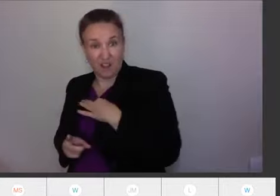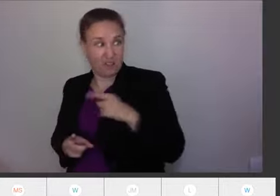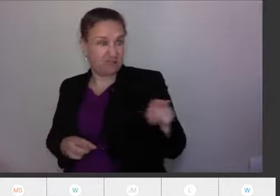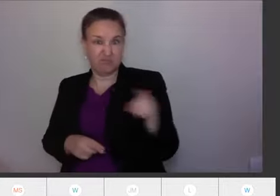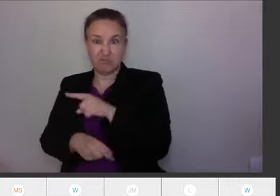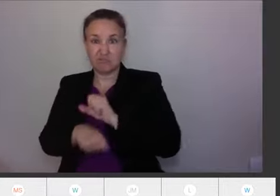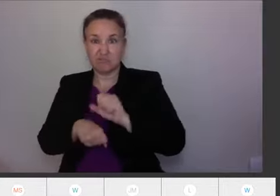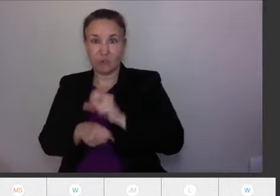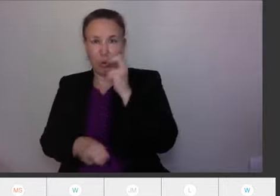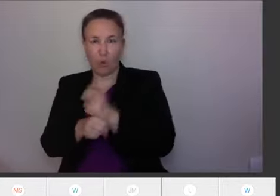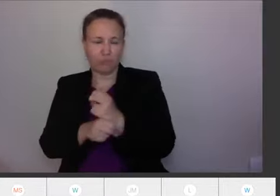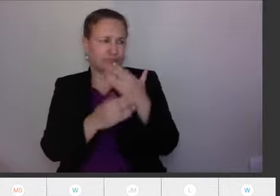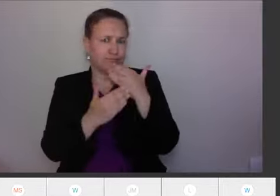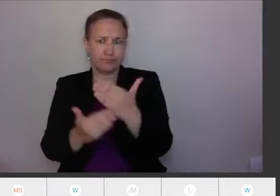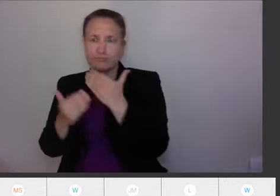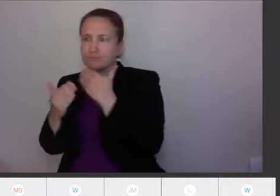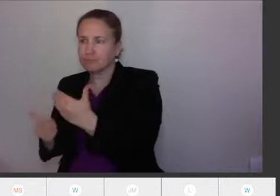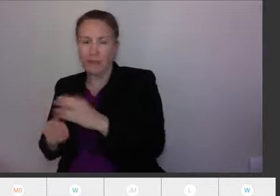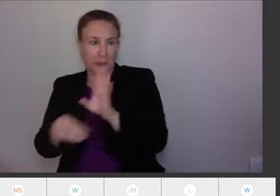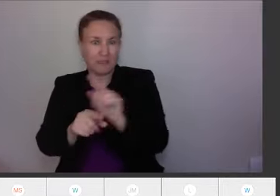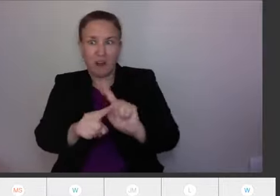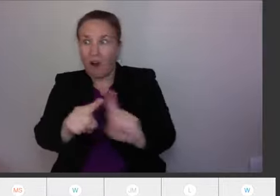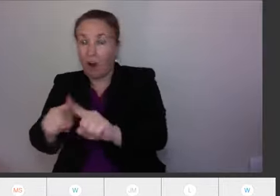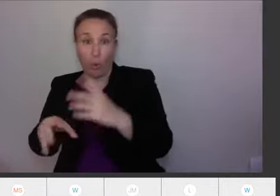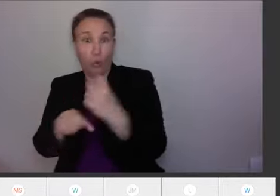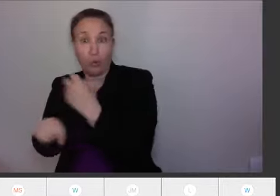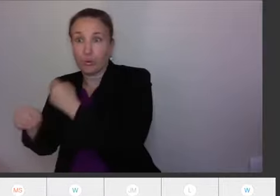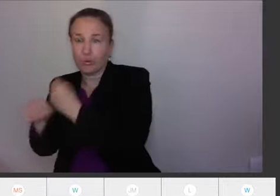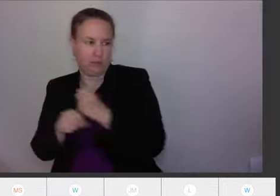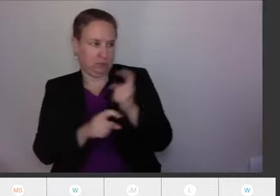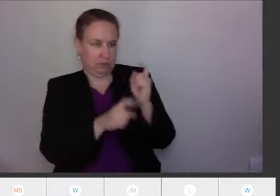to get these funds out to the businesses that as Dr Arkoosh mentioned are